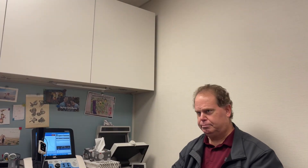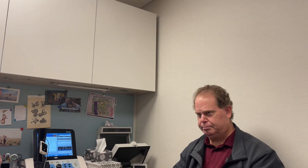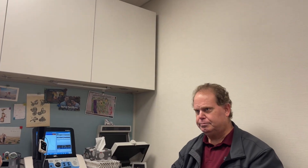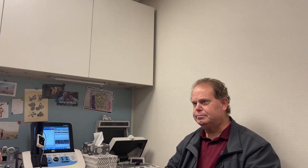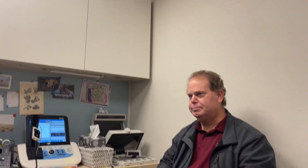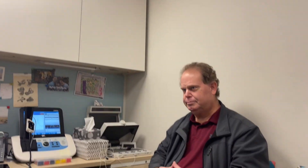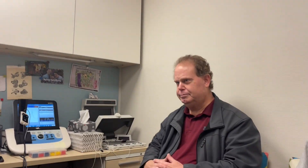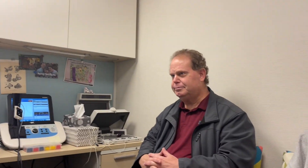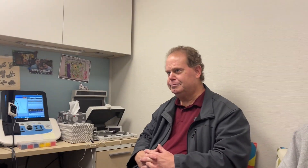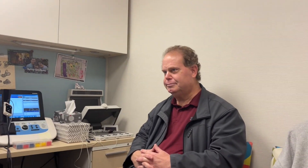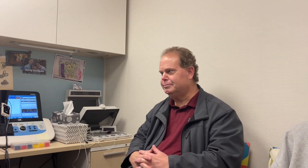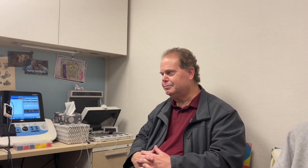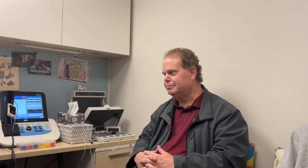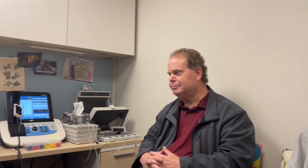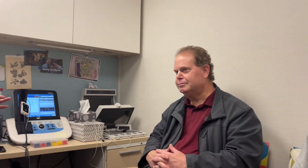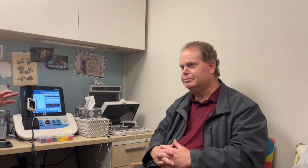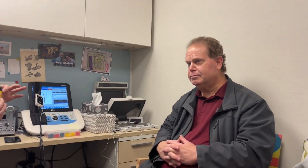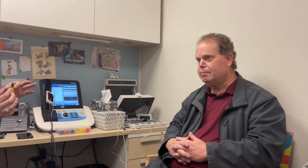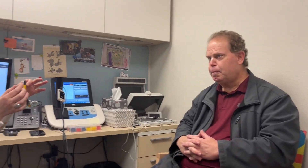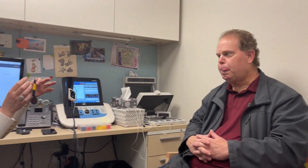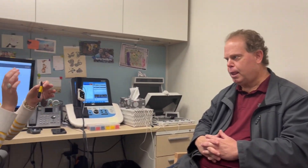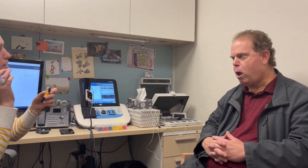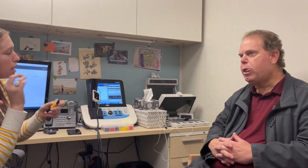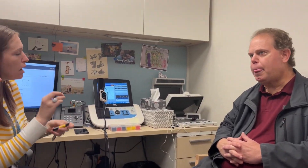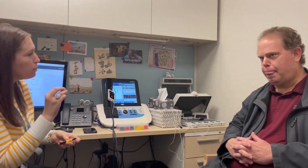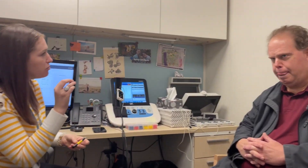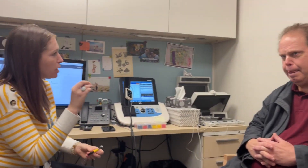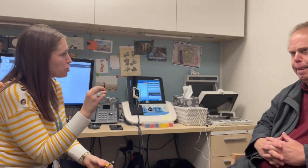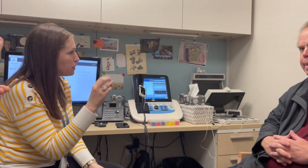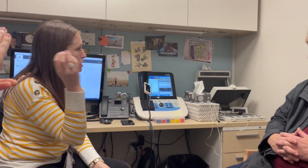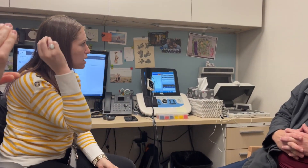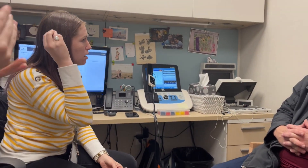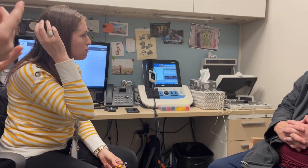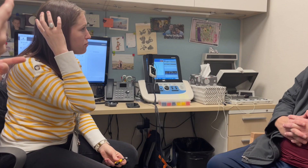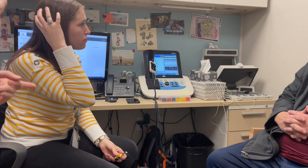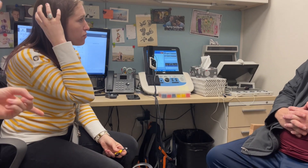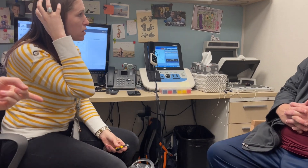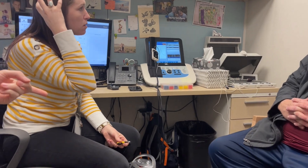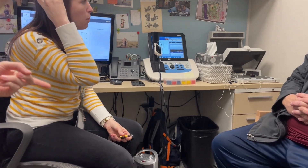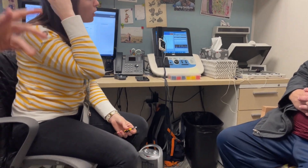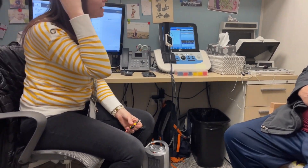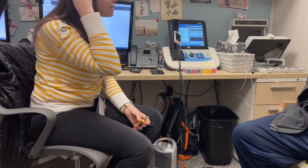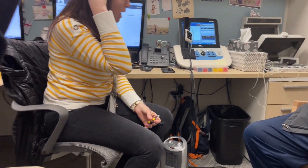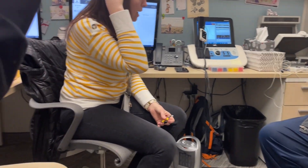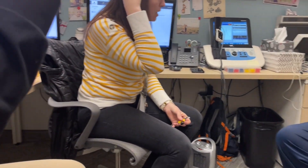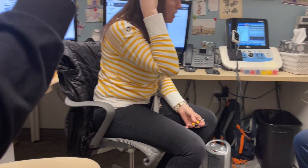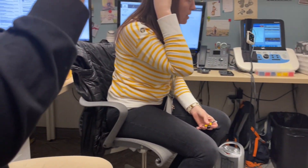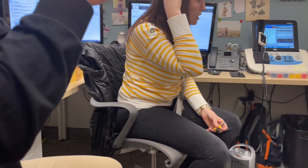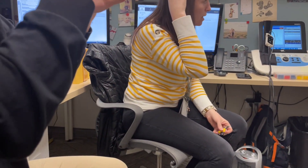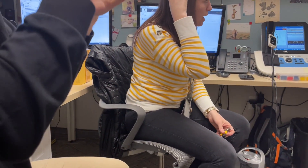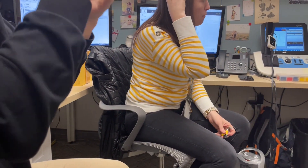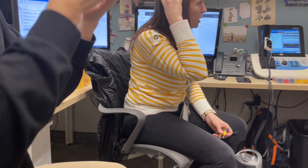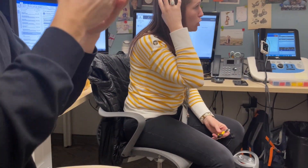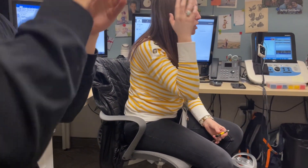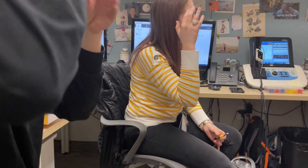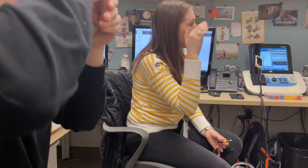a little less bulky um it's going to take a couple of measurements of the part inside make sure that